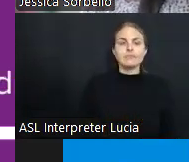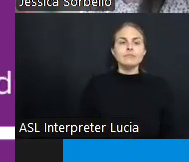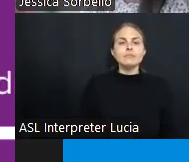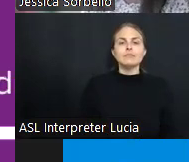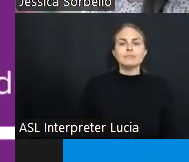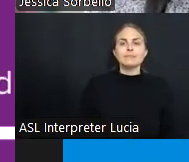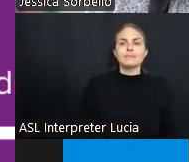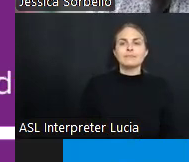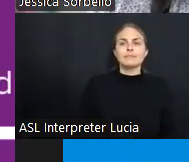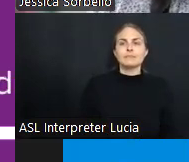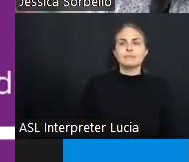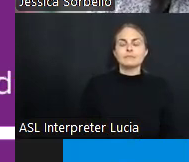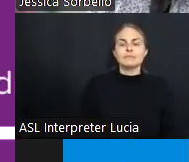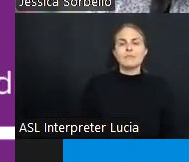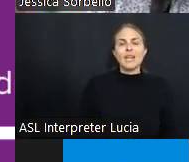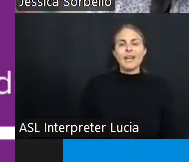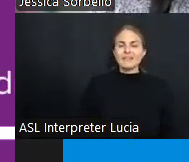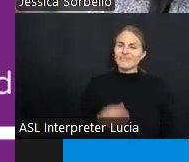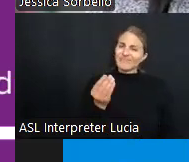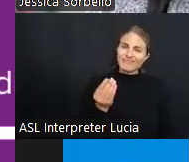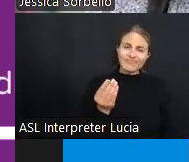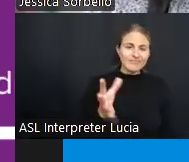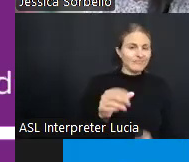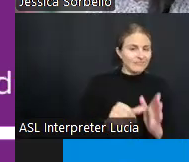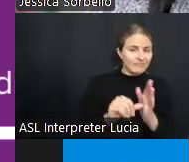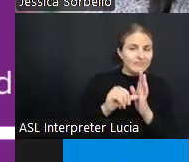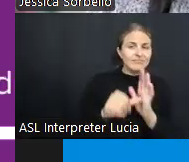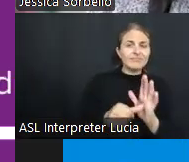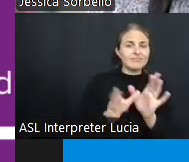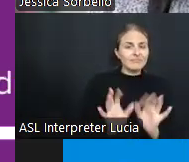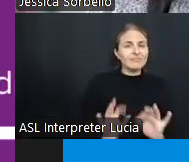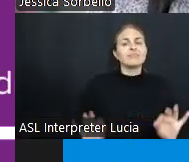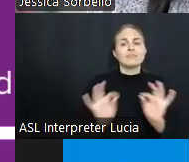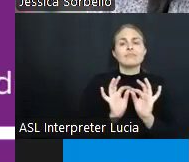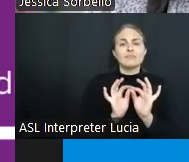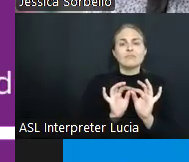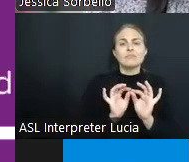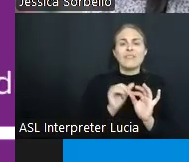our role to correct the language of somebody who does